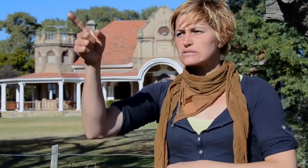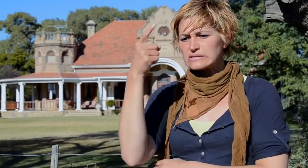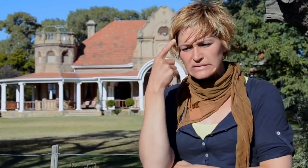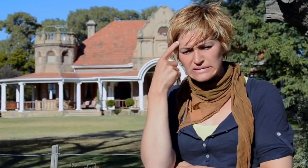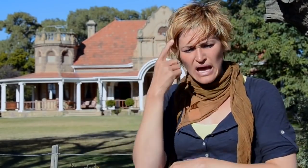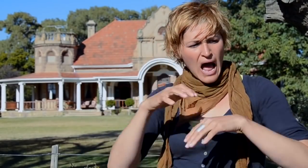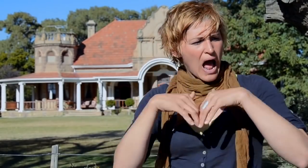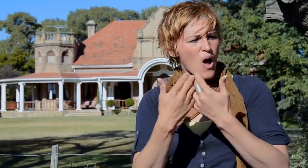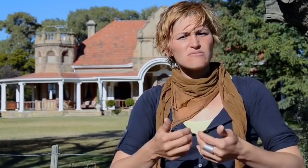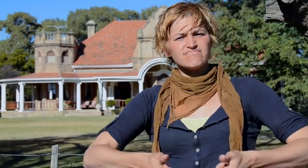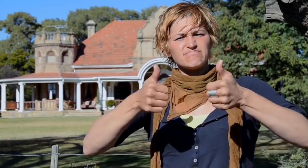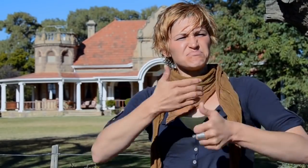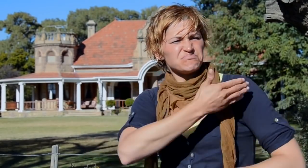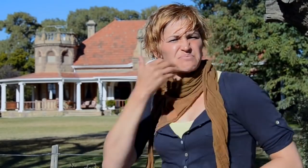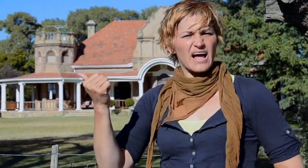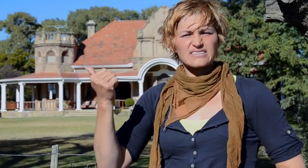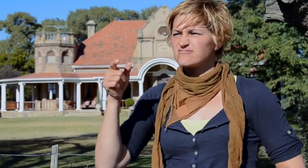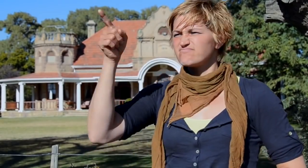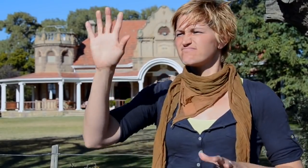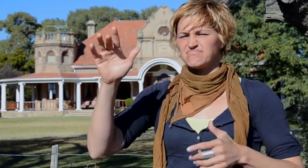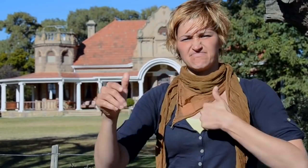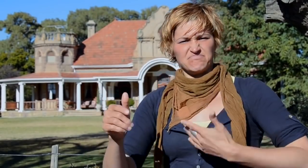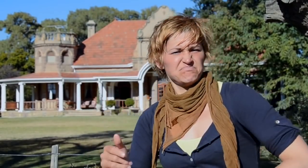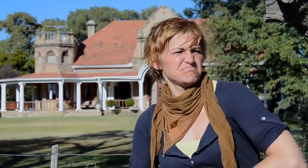The competition was good however the Oudtshoorn farmers